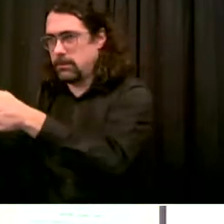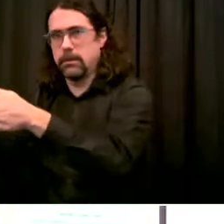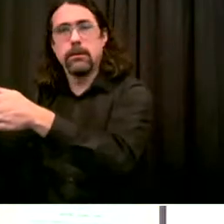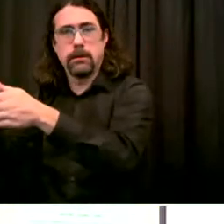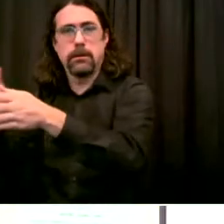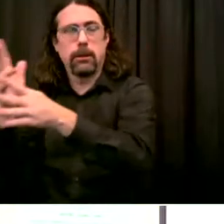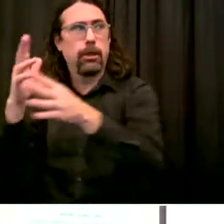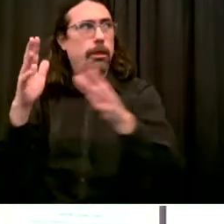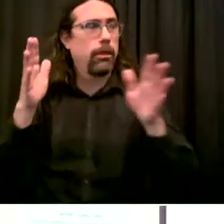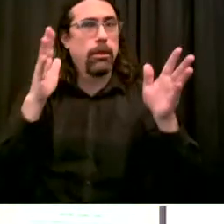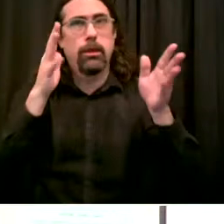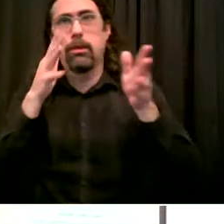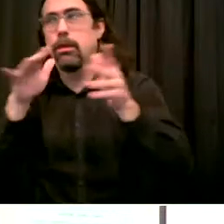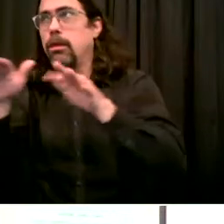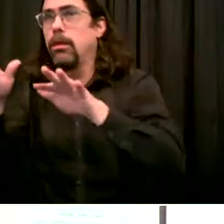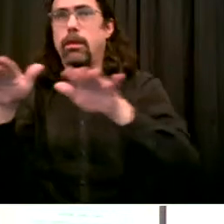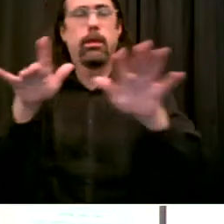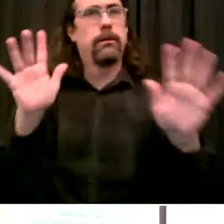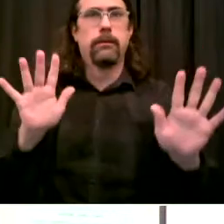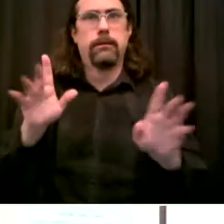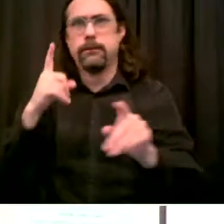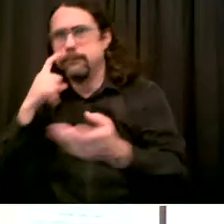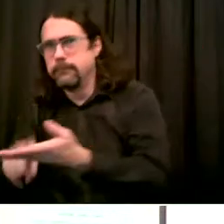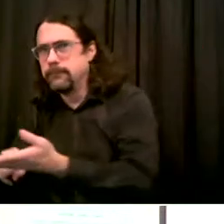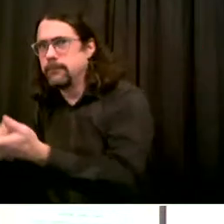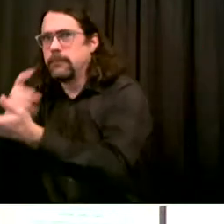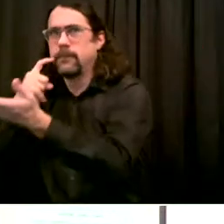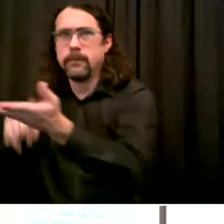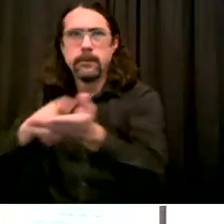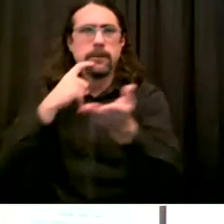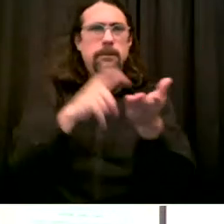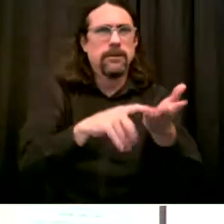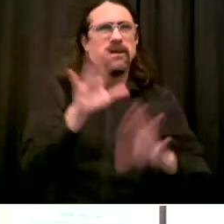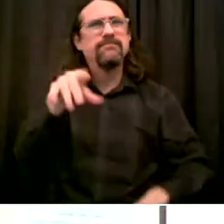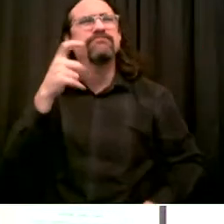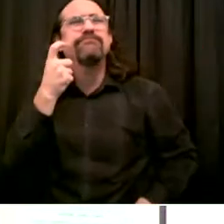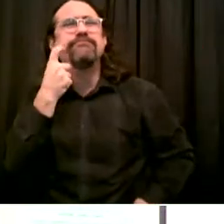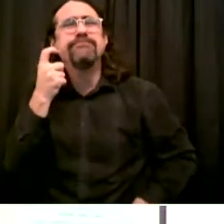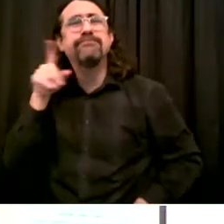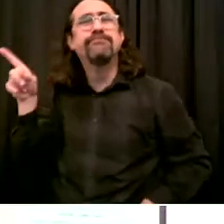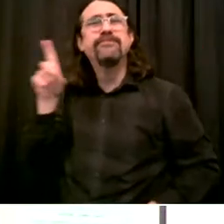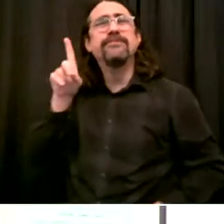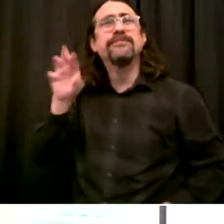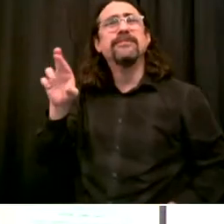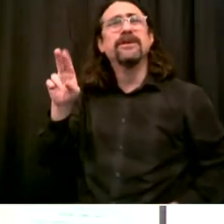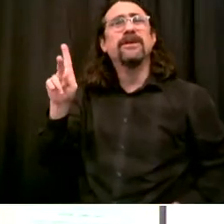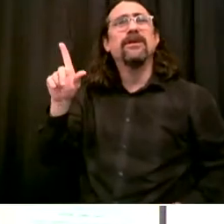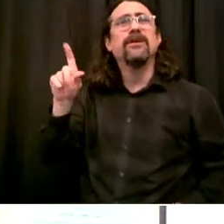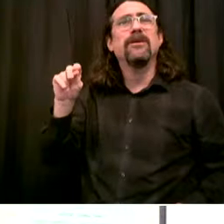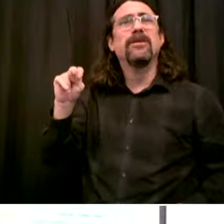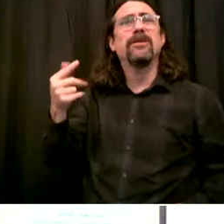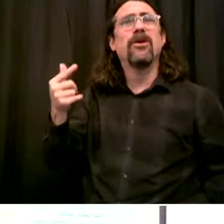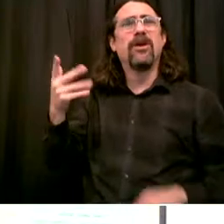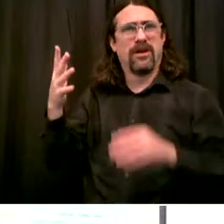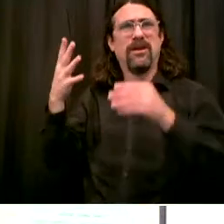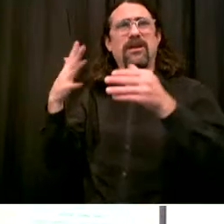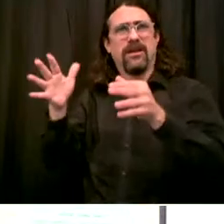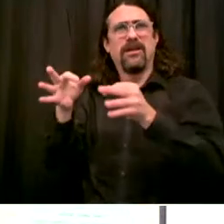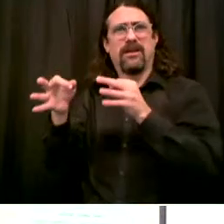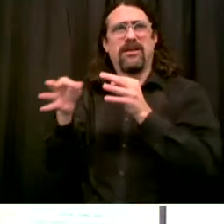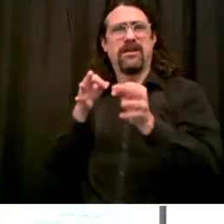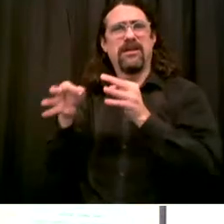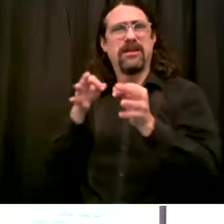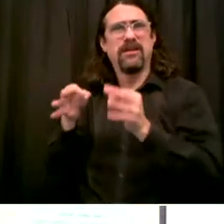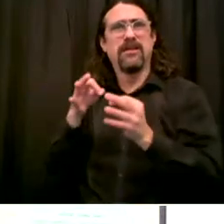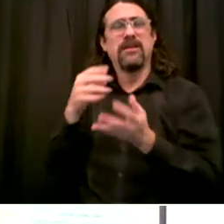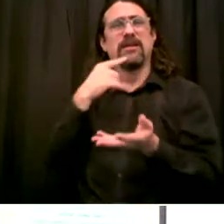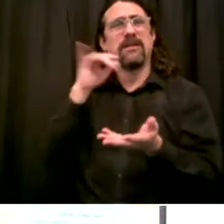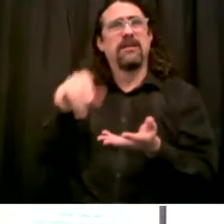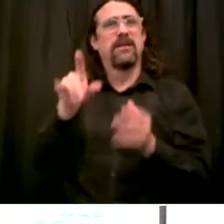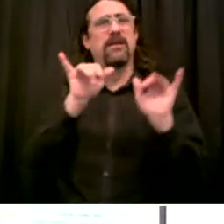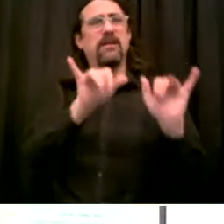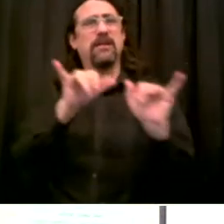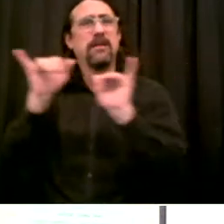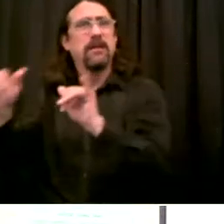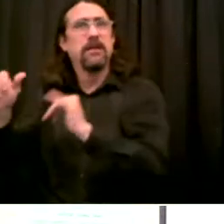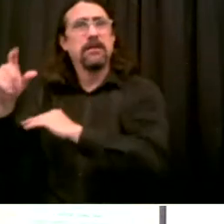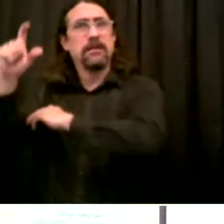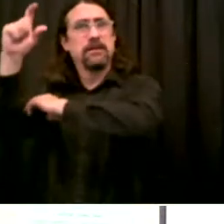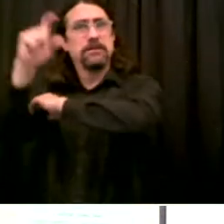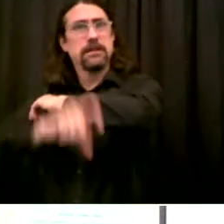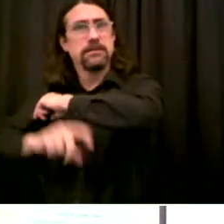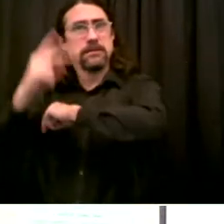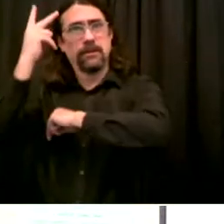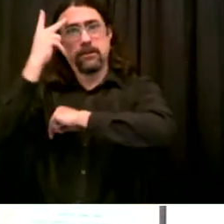SOME OF THE OTHER EXAMPLES,